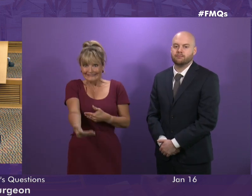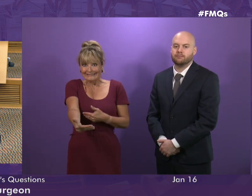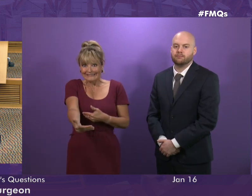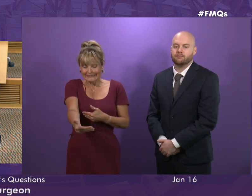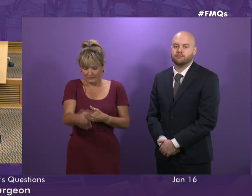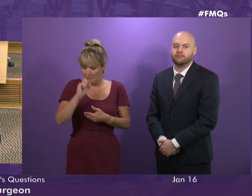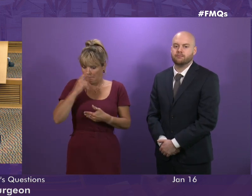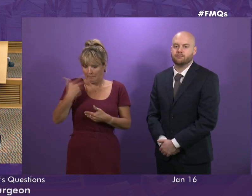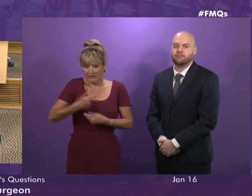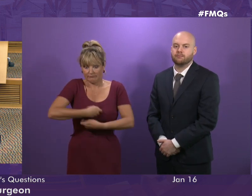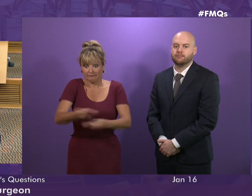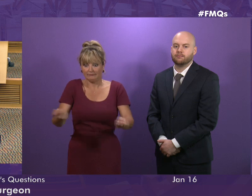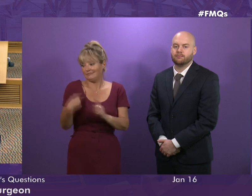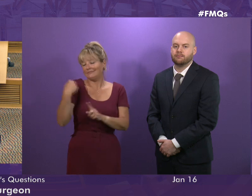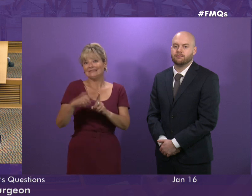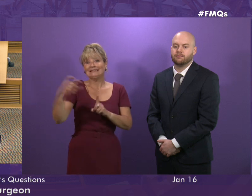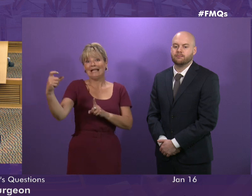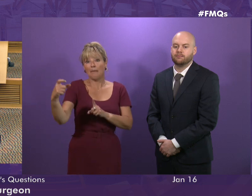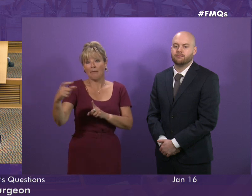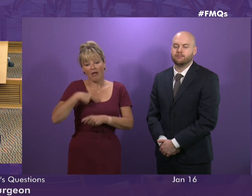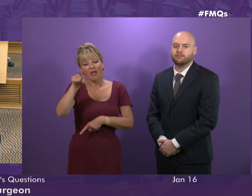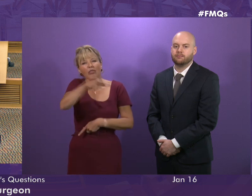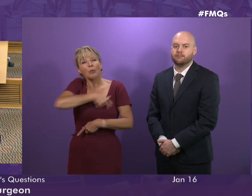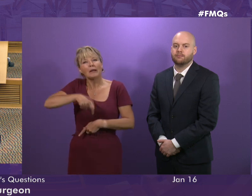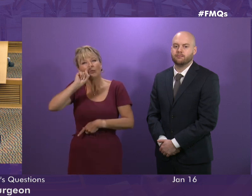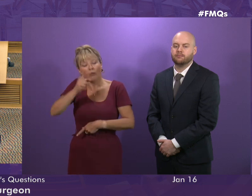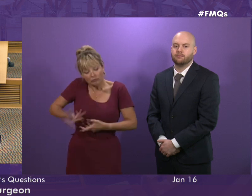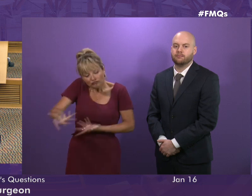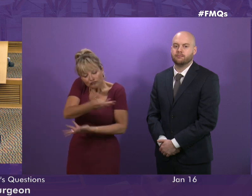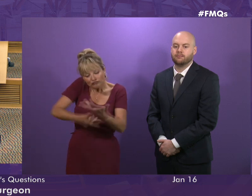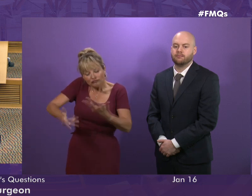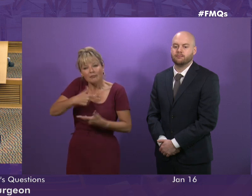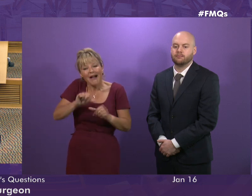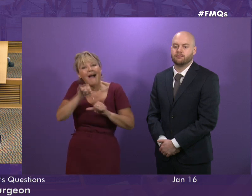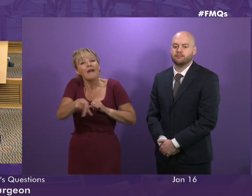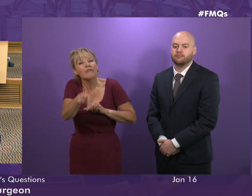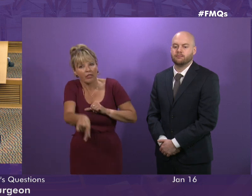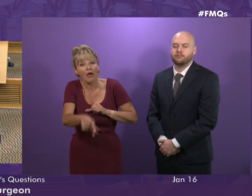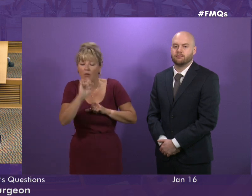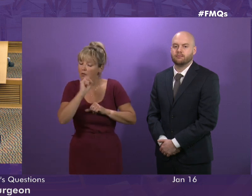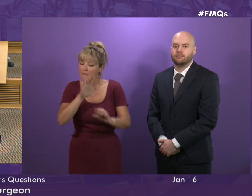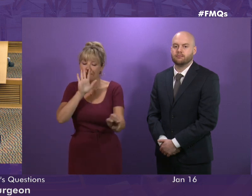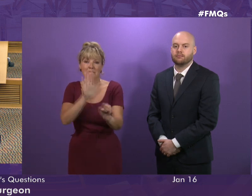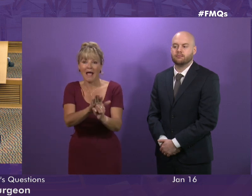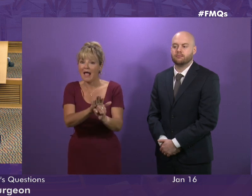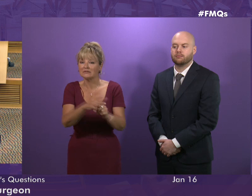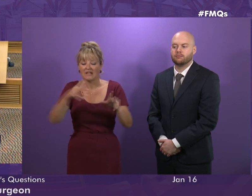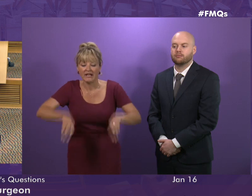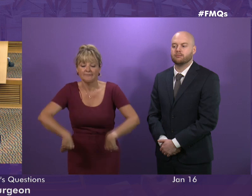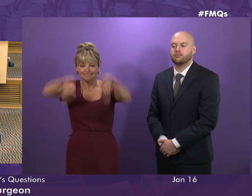and will be considered by the Rural Economy and Connectivity Committee. More broadly, we have continued the ban on the coastal netting of wild salmon around